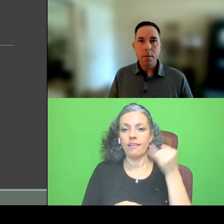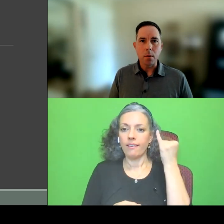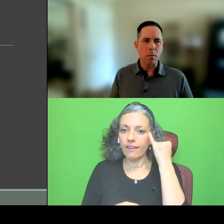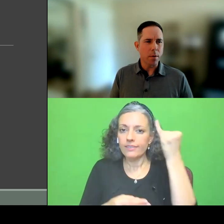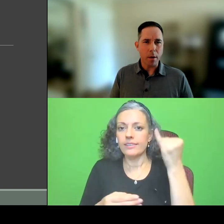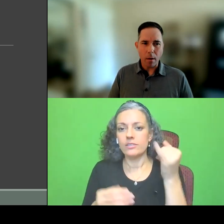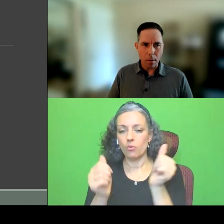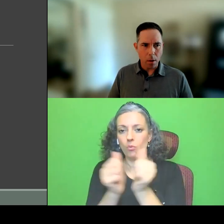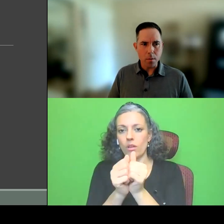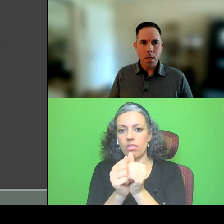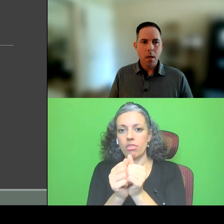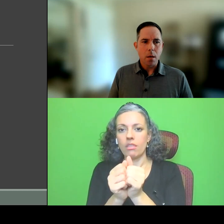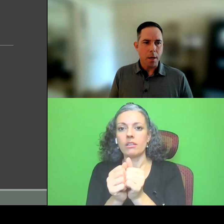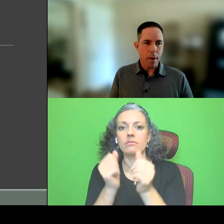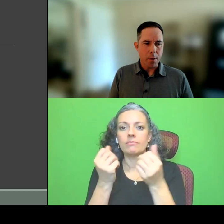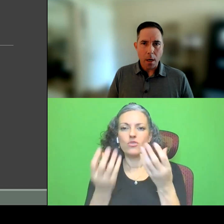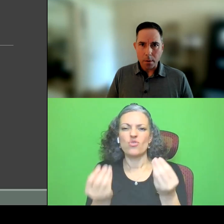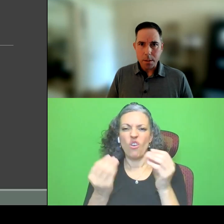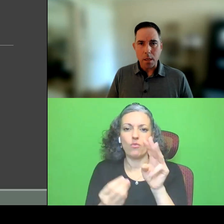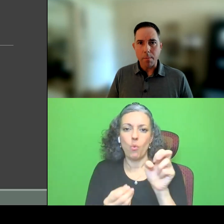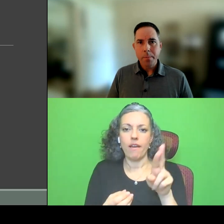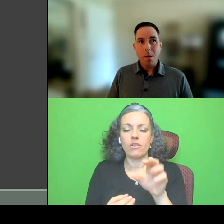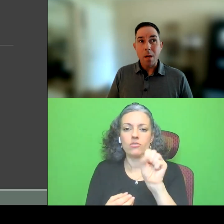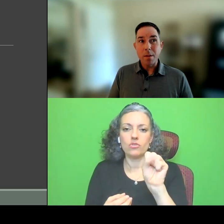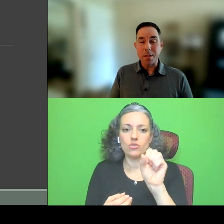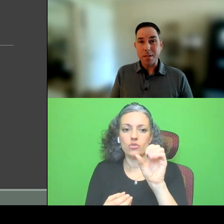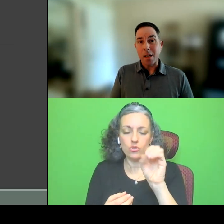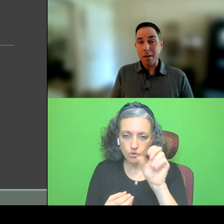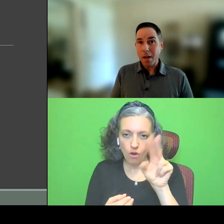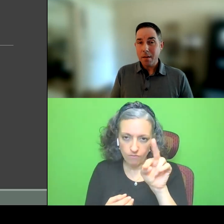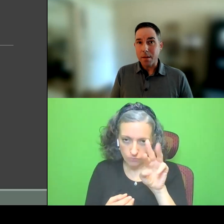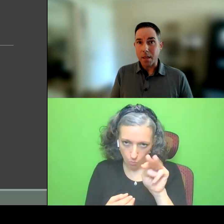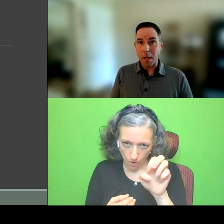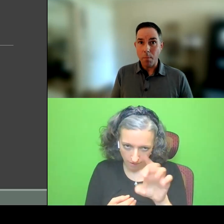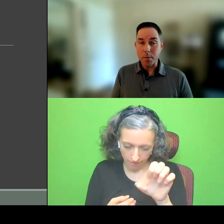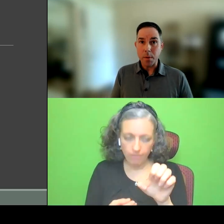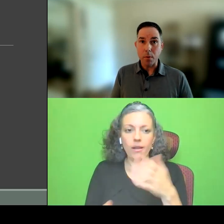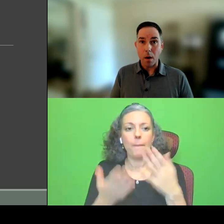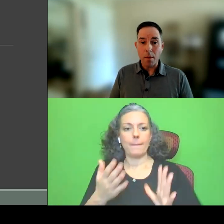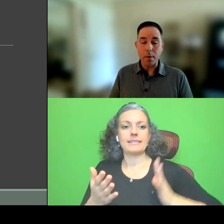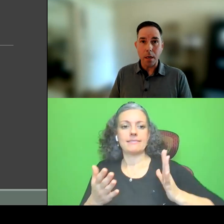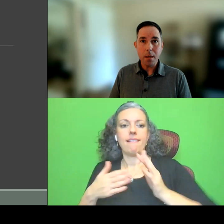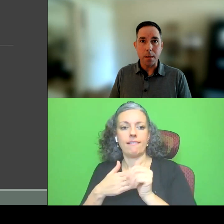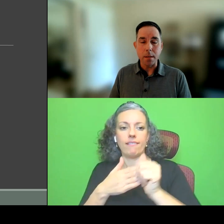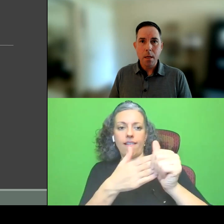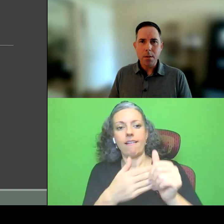If you think about logos, you think about color scheme, maybe there is a style guide that can help those people authoring content